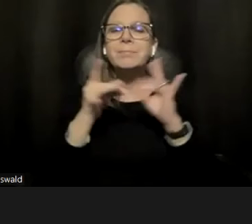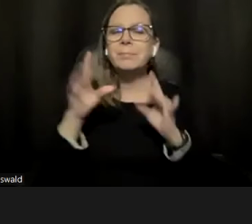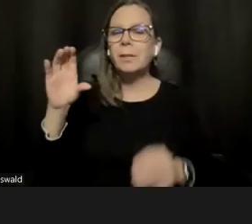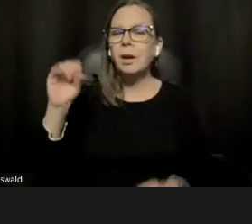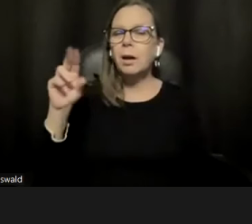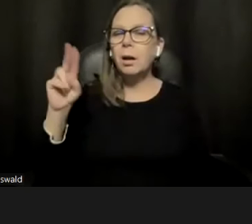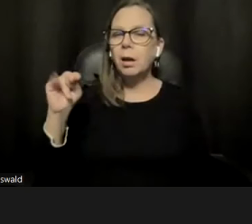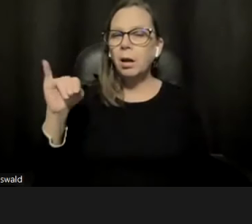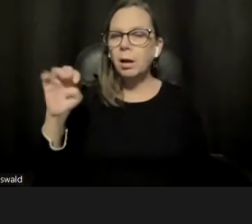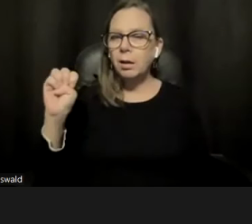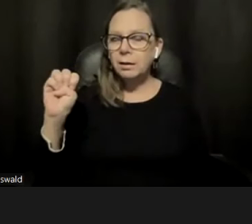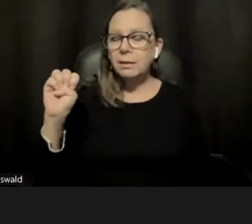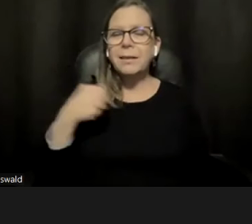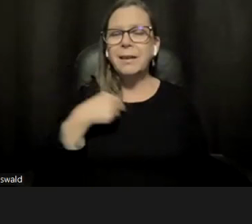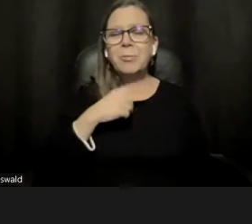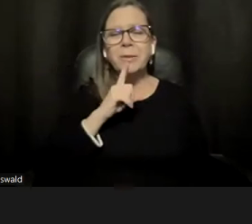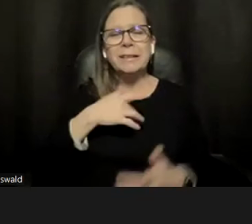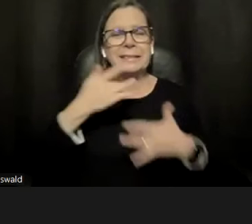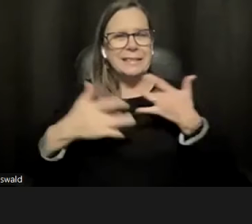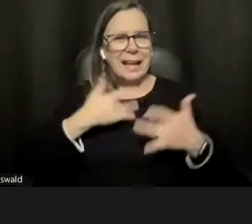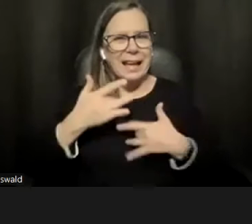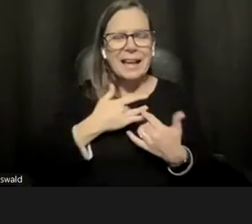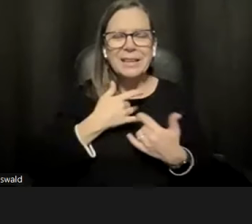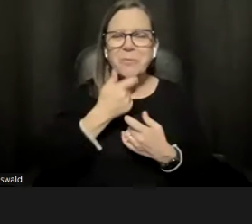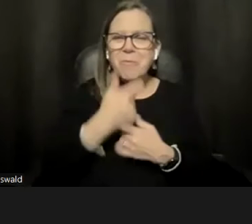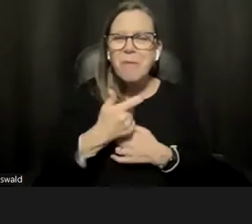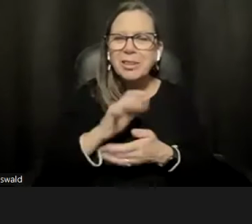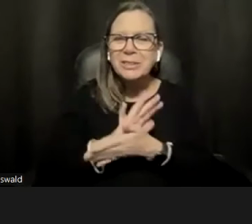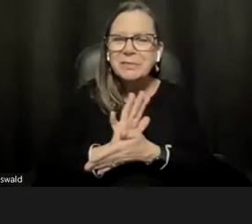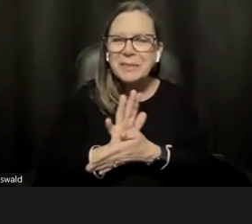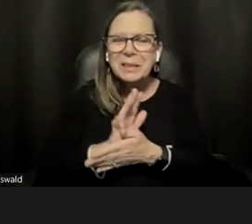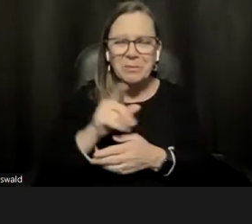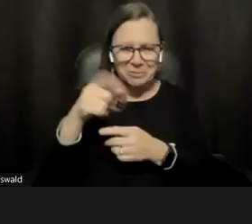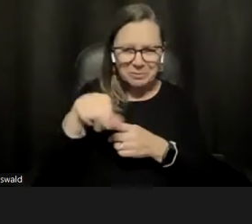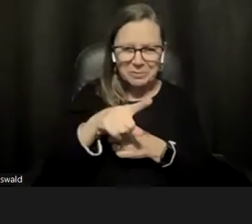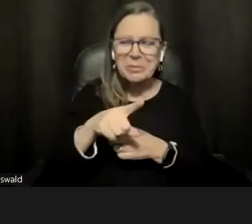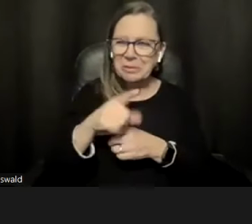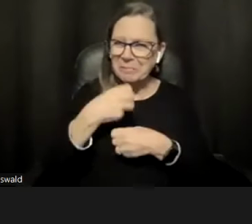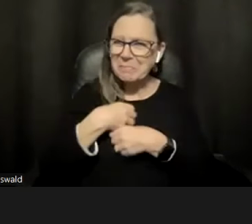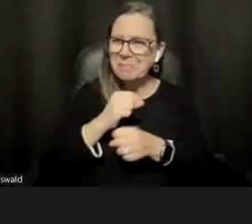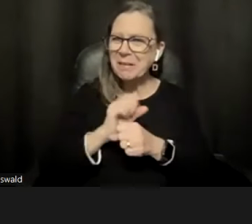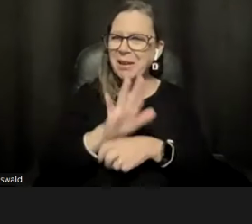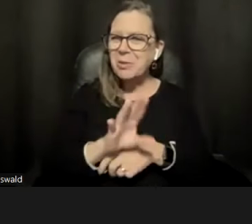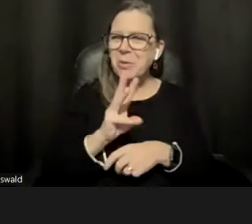I just wanted to say I'm very excited to check out the videos you guys made on your website, so, thank you.